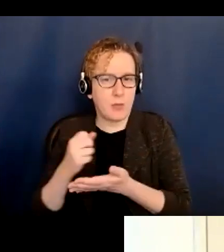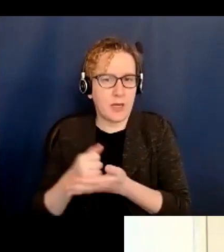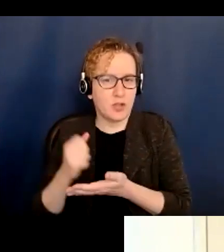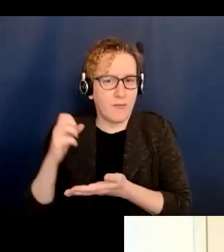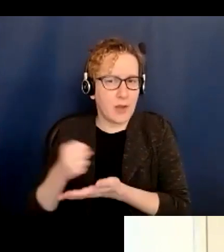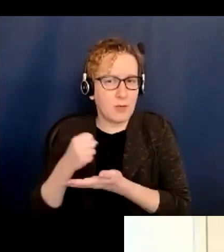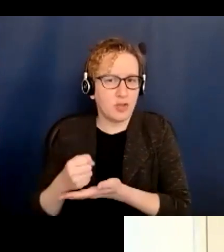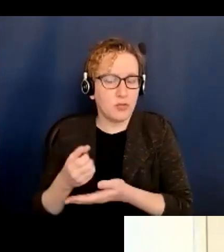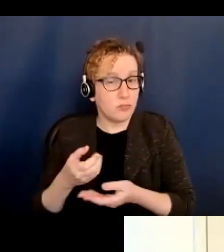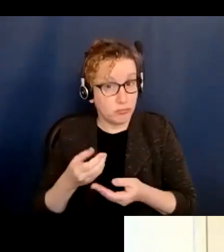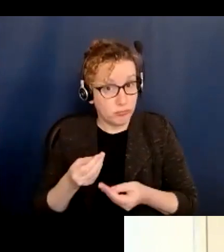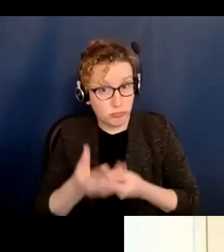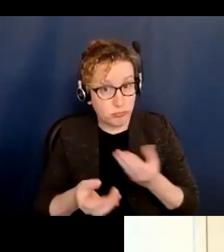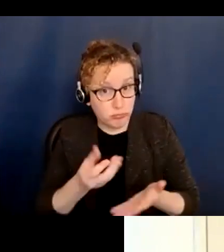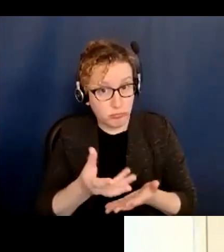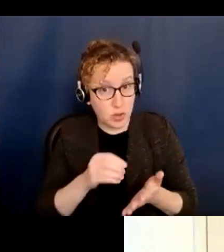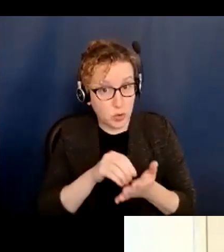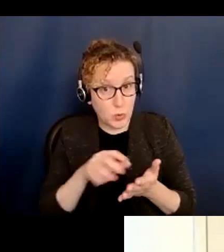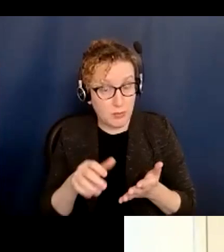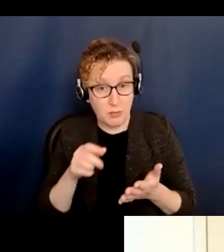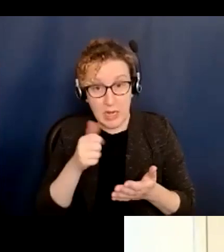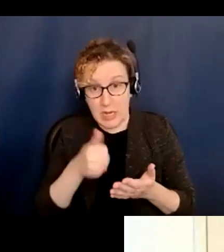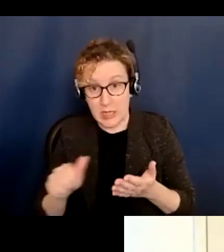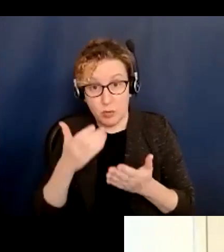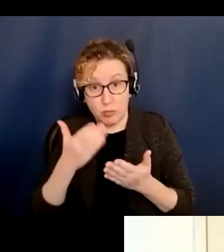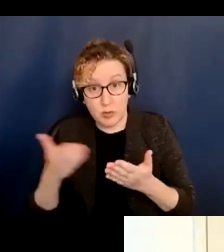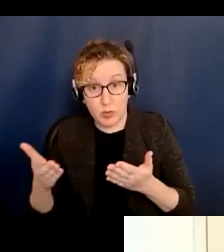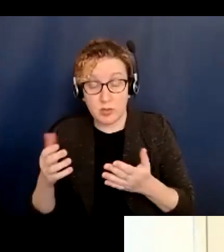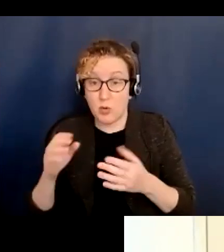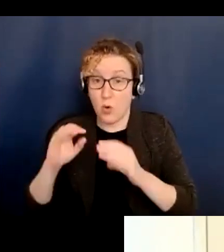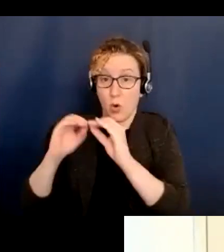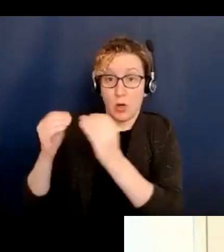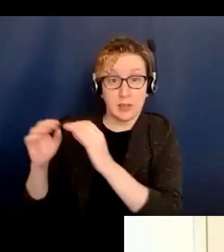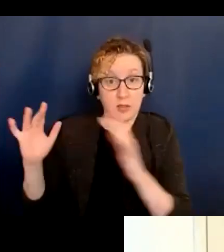to connect the student with? Any access guide type resources?